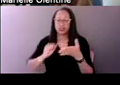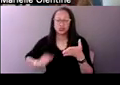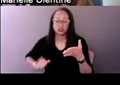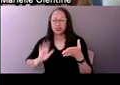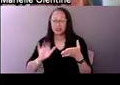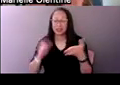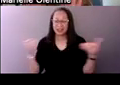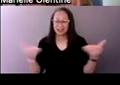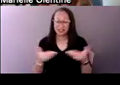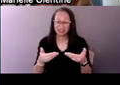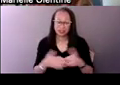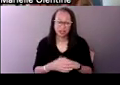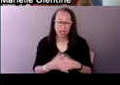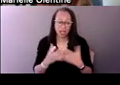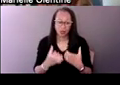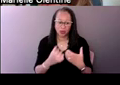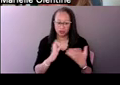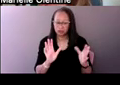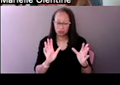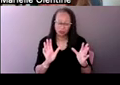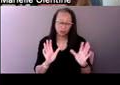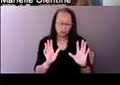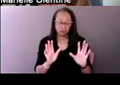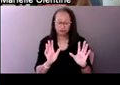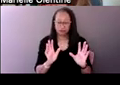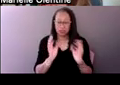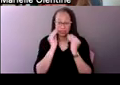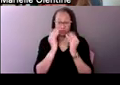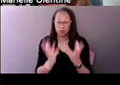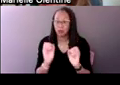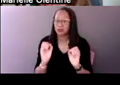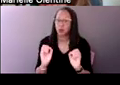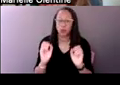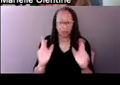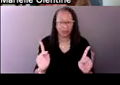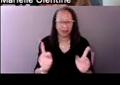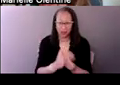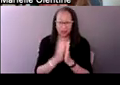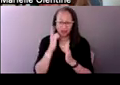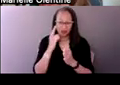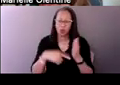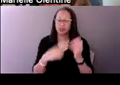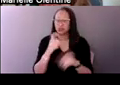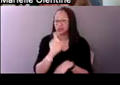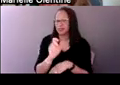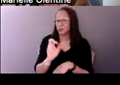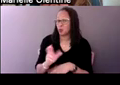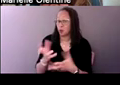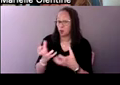second case, it did work for us. They did see the film and we got a small licensing deal from them.